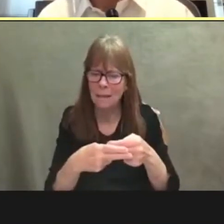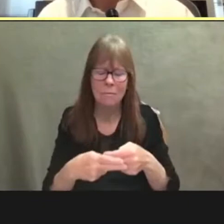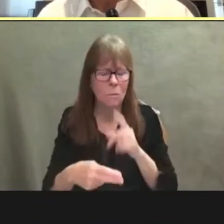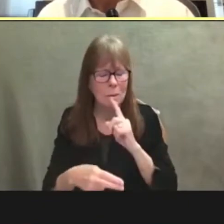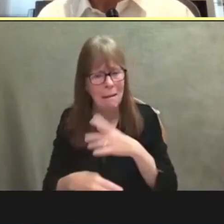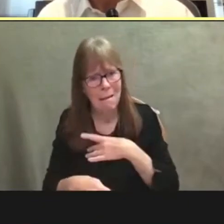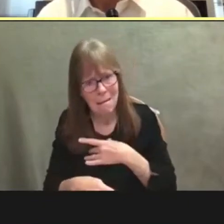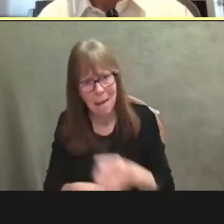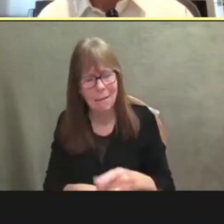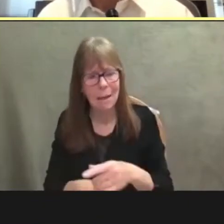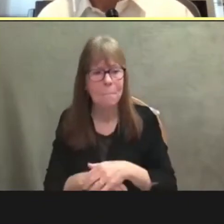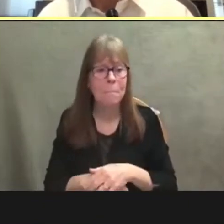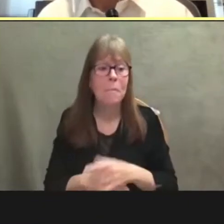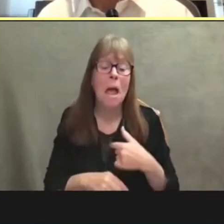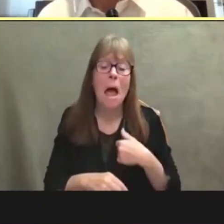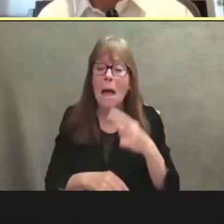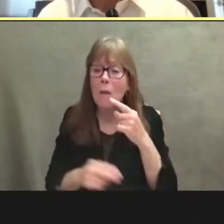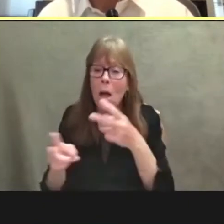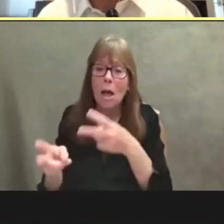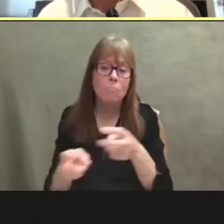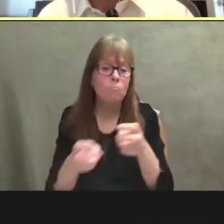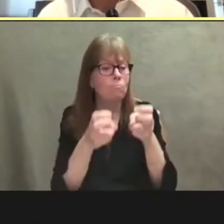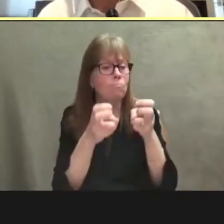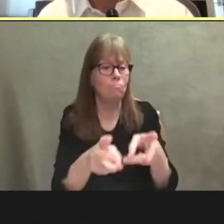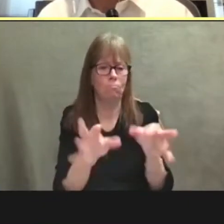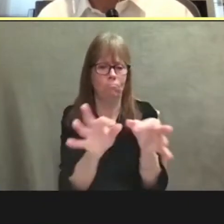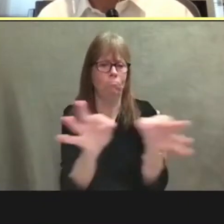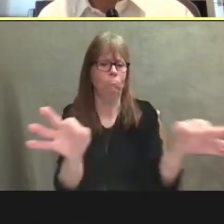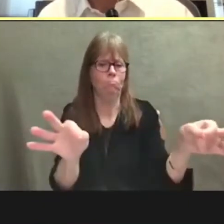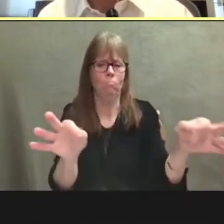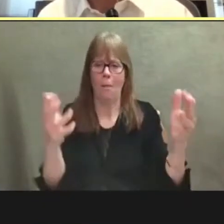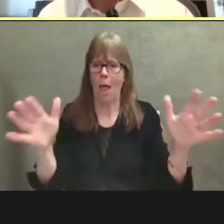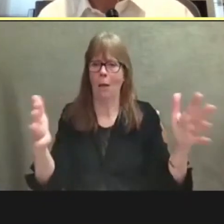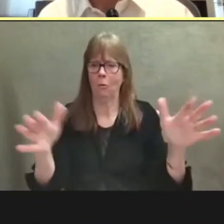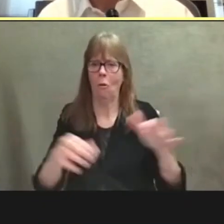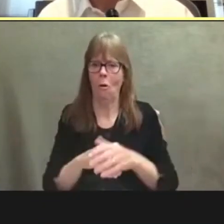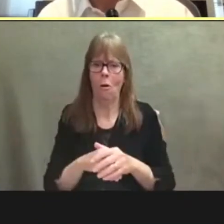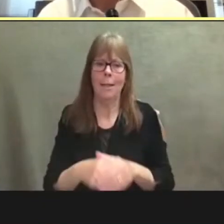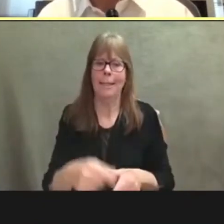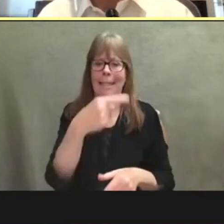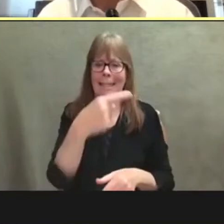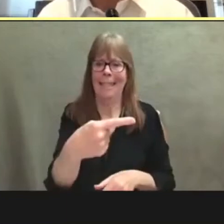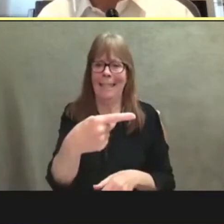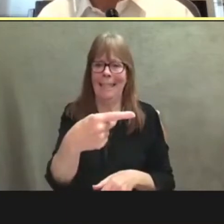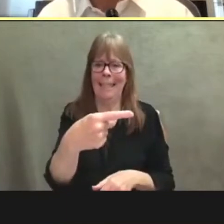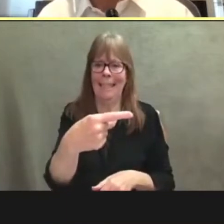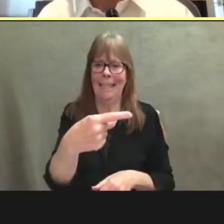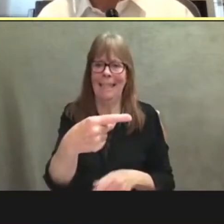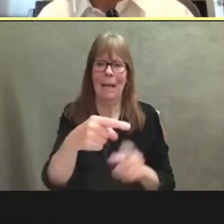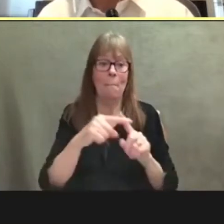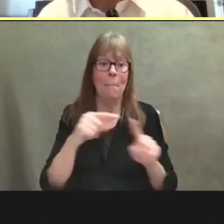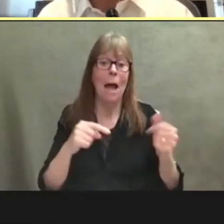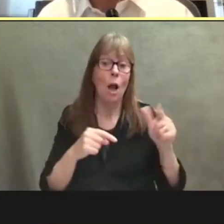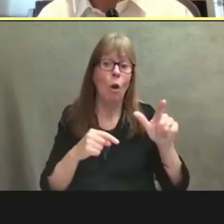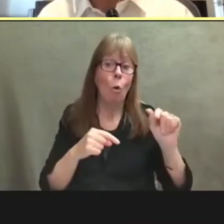to put only that quote in the slide, because—but then when I Googled it, all—there was like